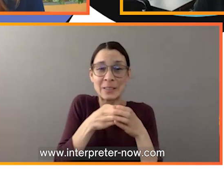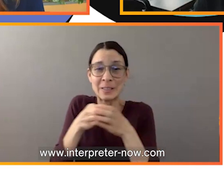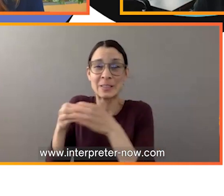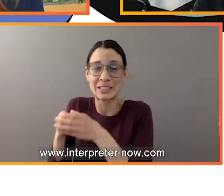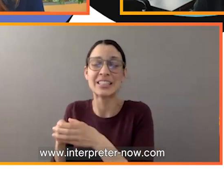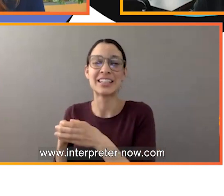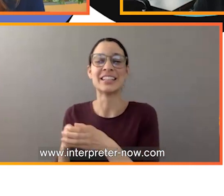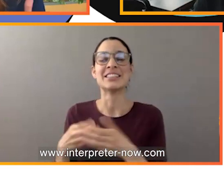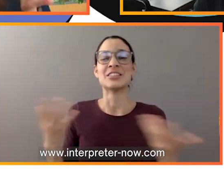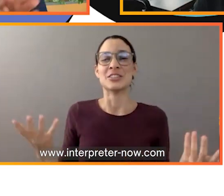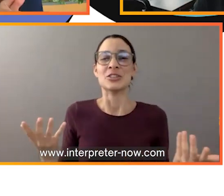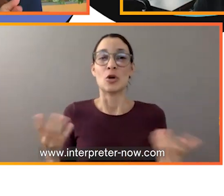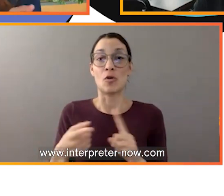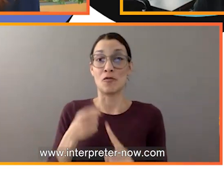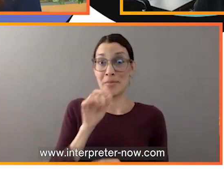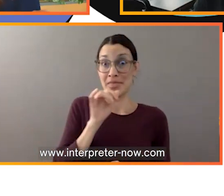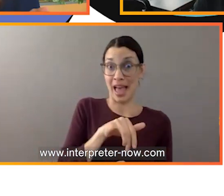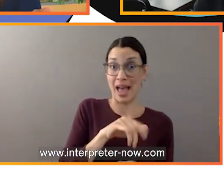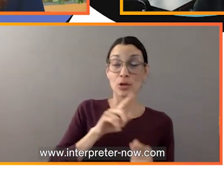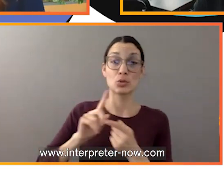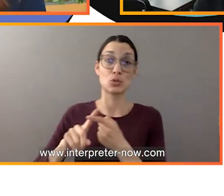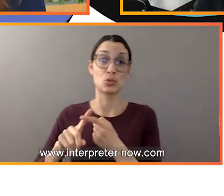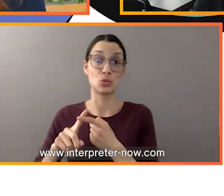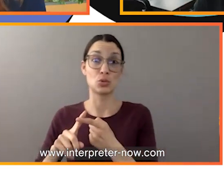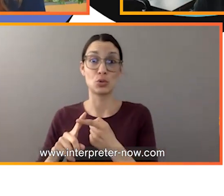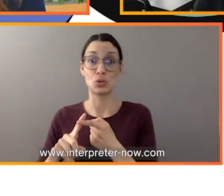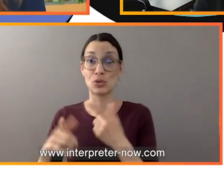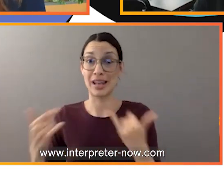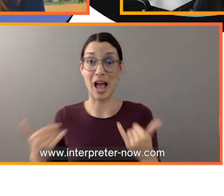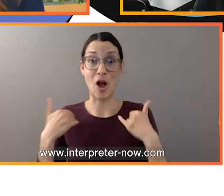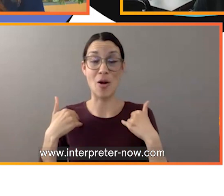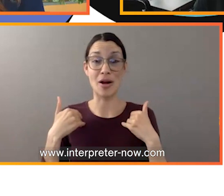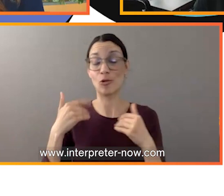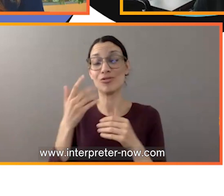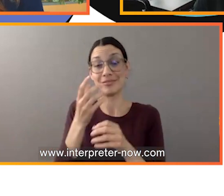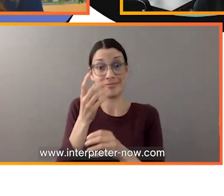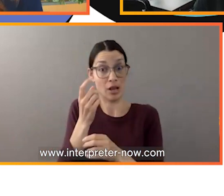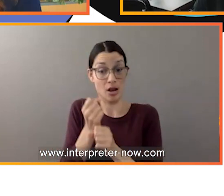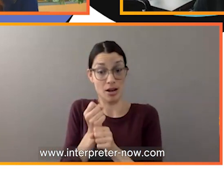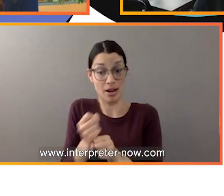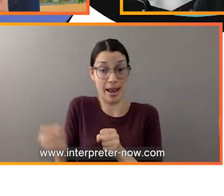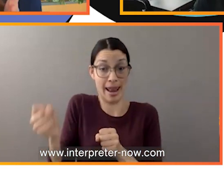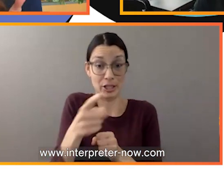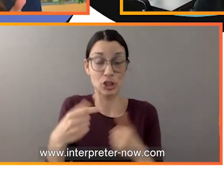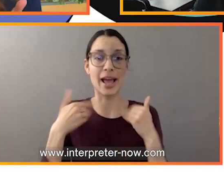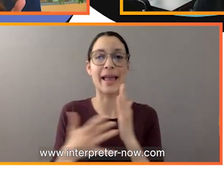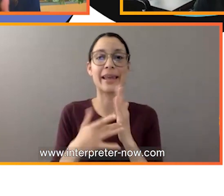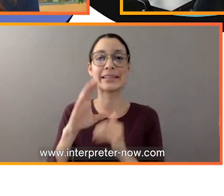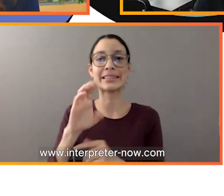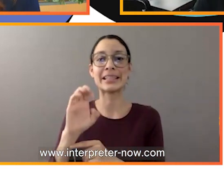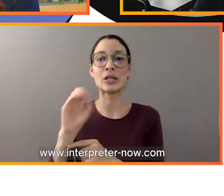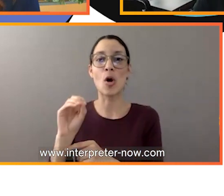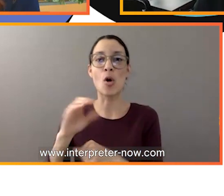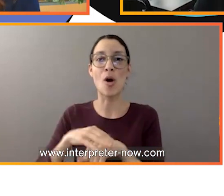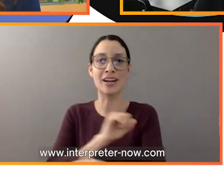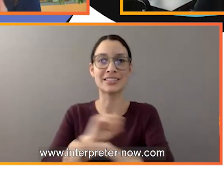So from that to having tech CEOs on stage the very next year, and to really moving whole